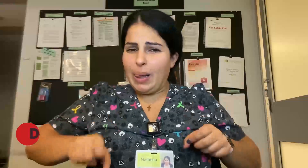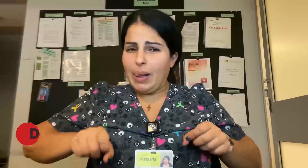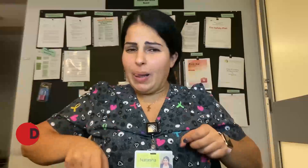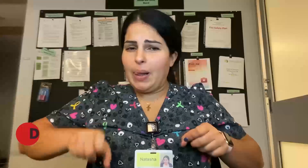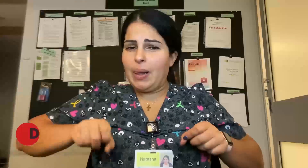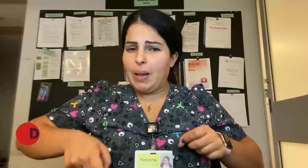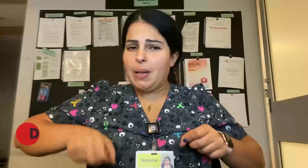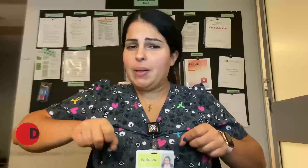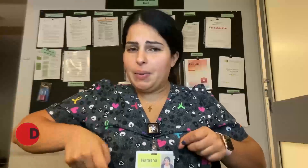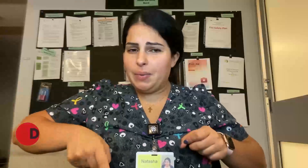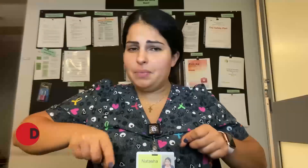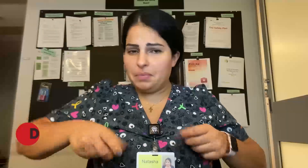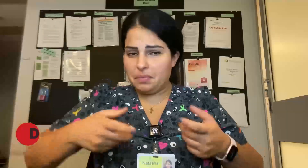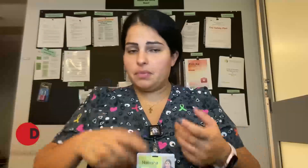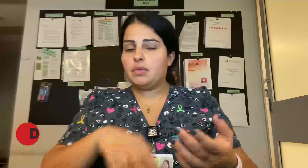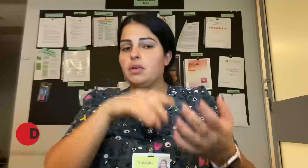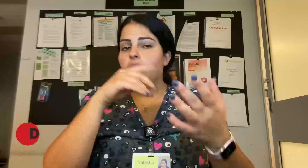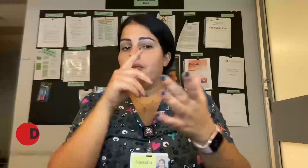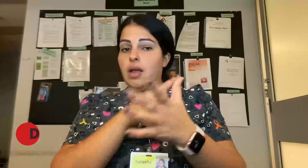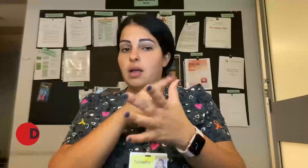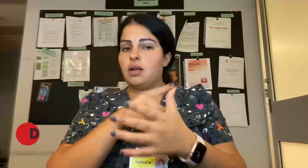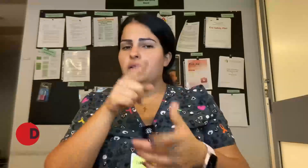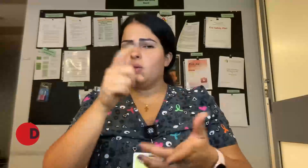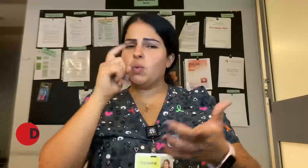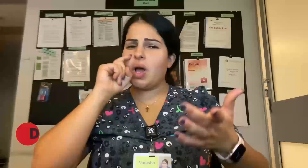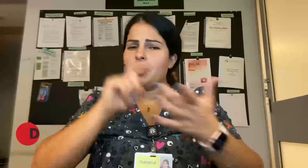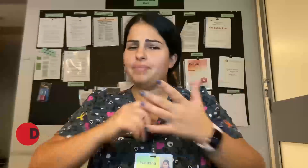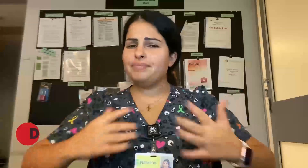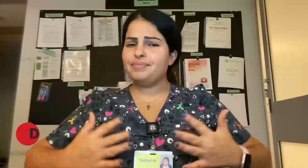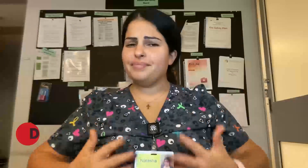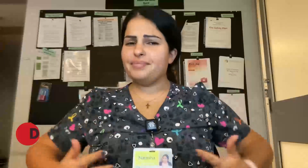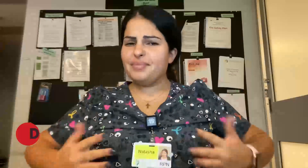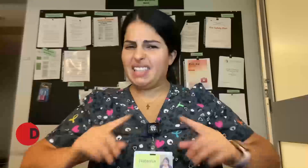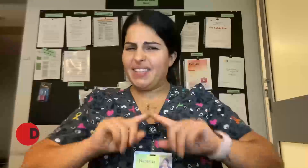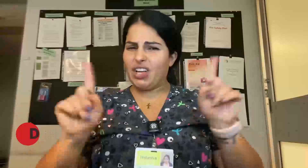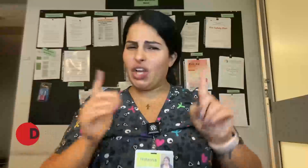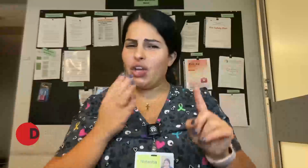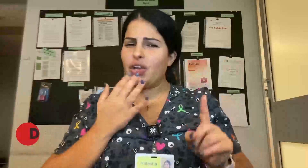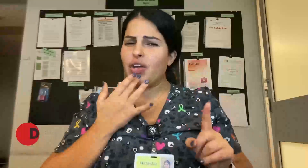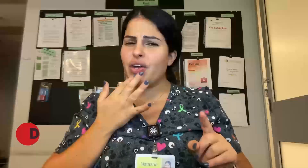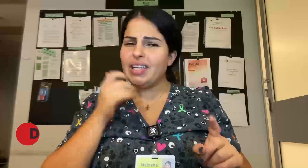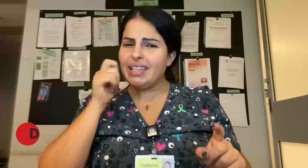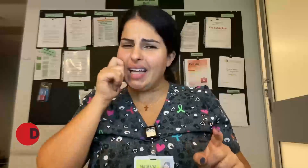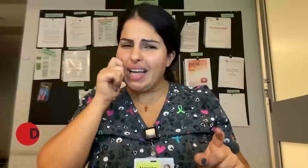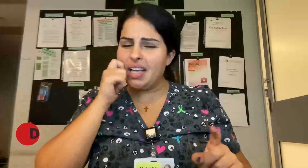and you notice skin changes on your breast, such as redness, dimpling, or